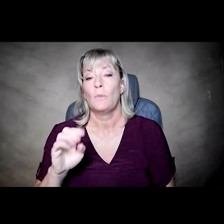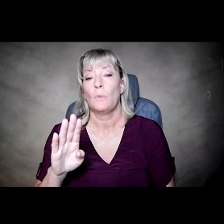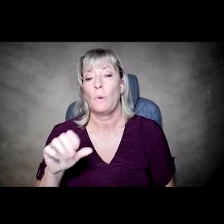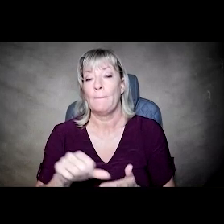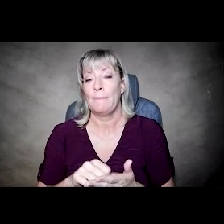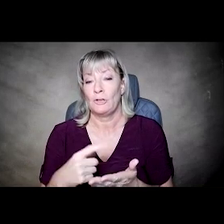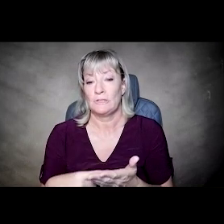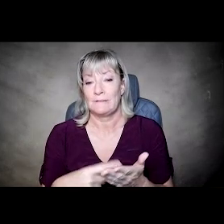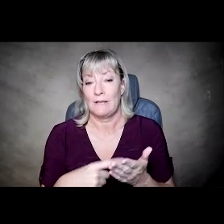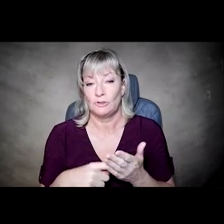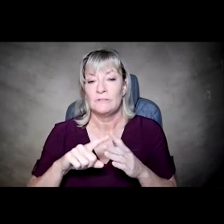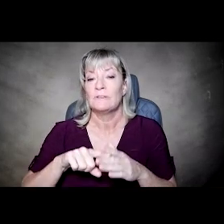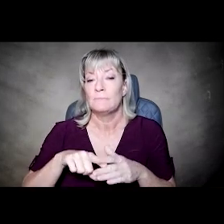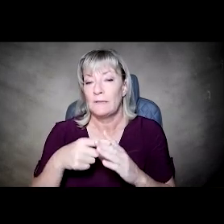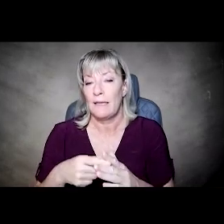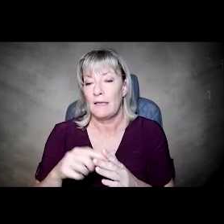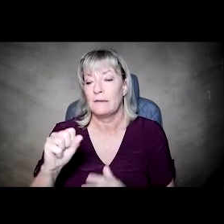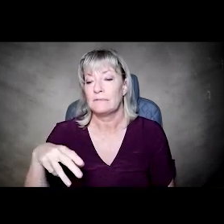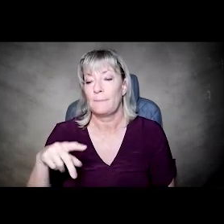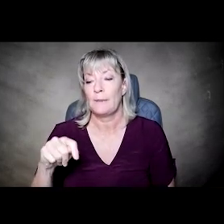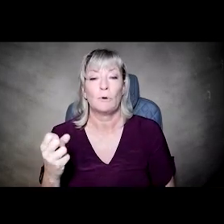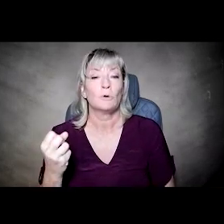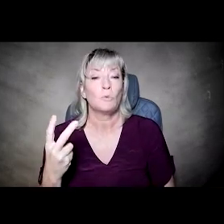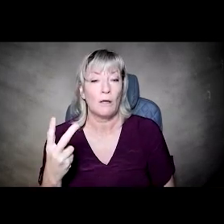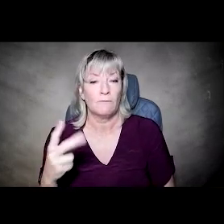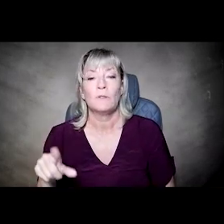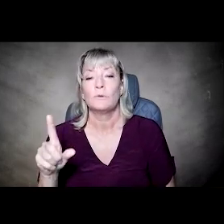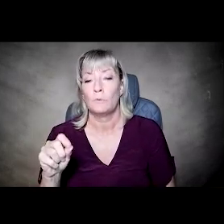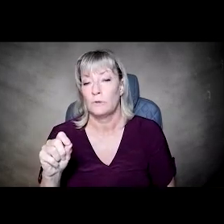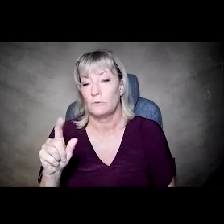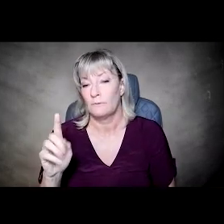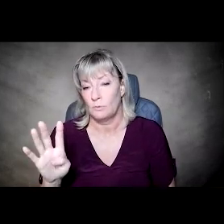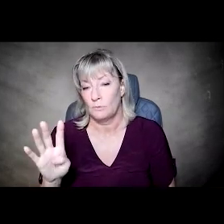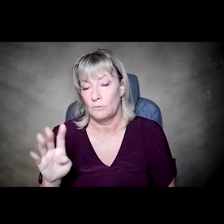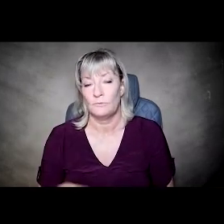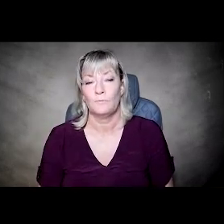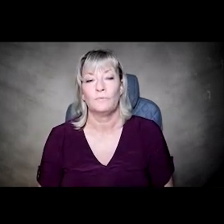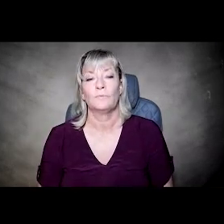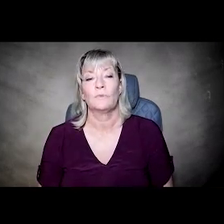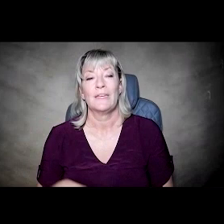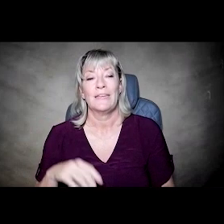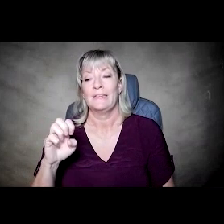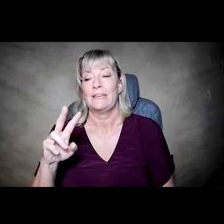Webpage discussion began on September 12, 2024, and the Evolve Employment